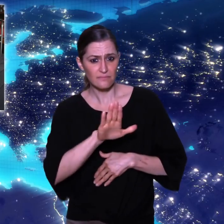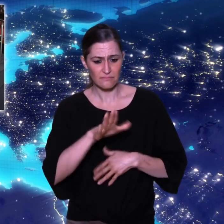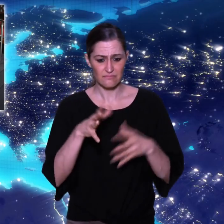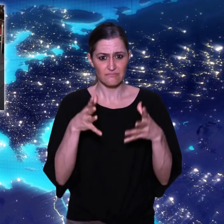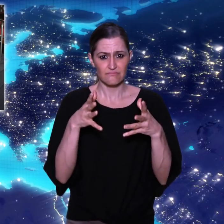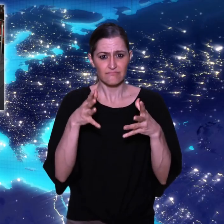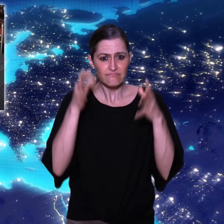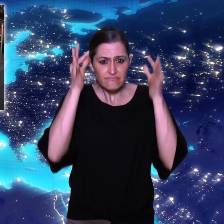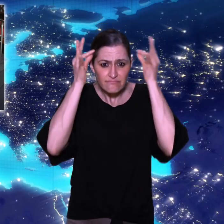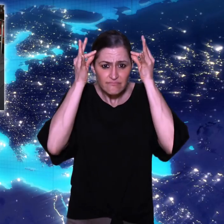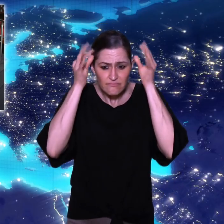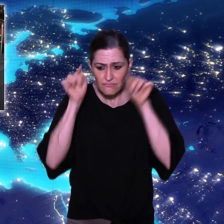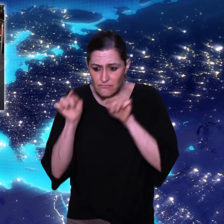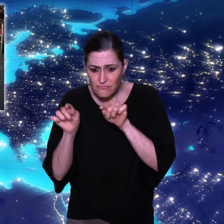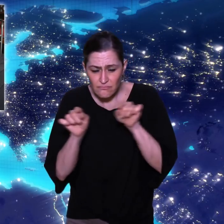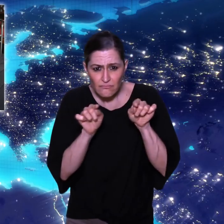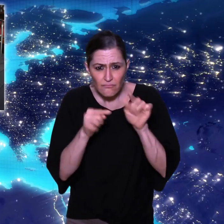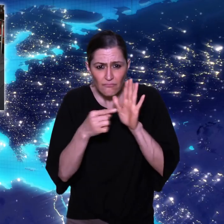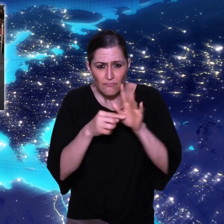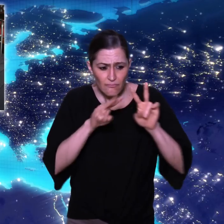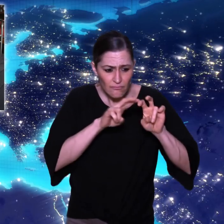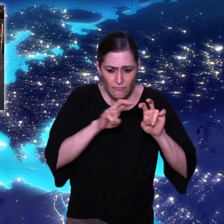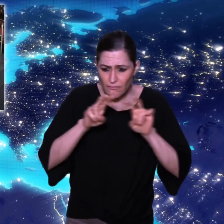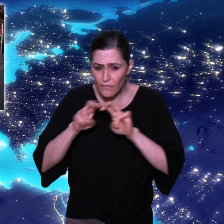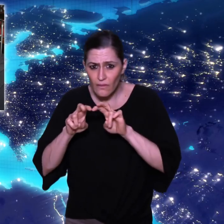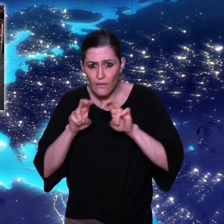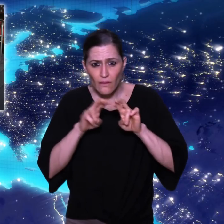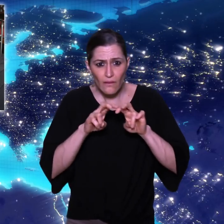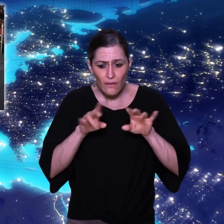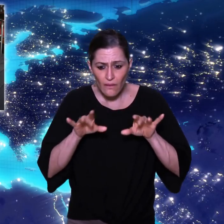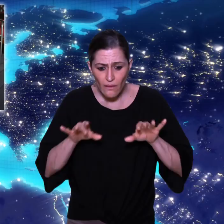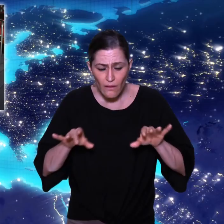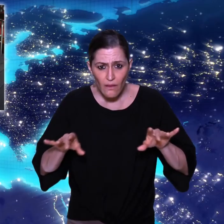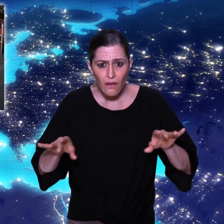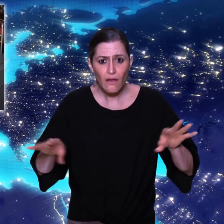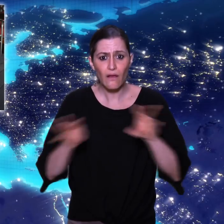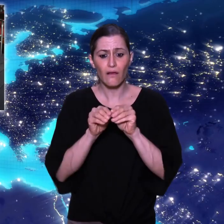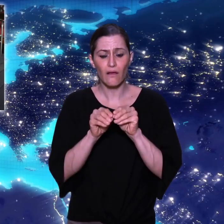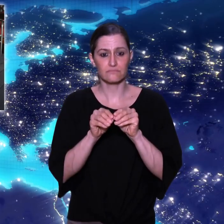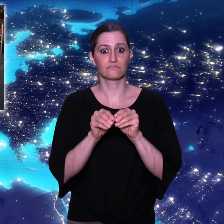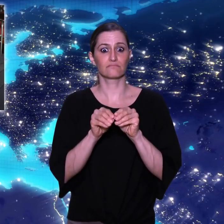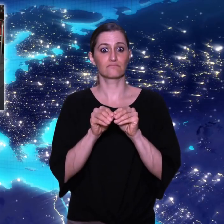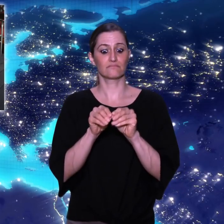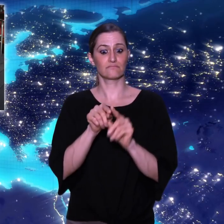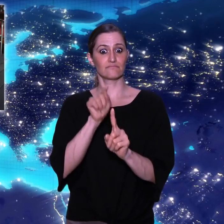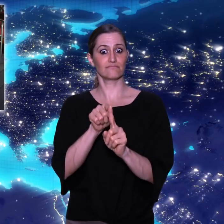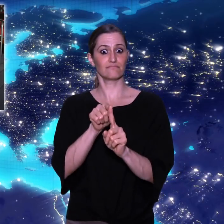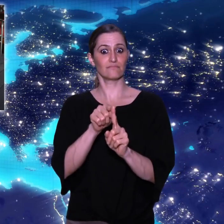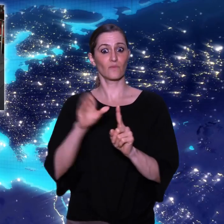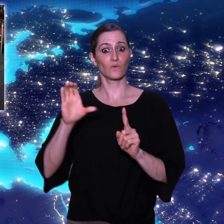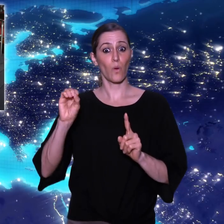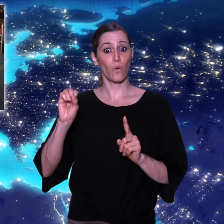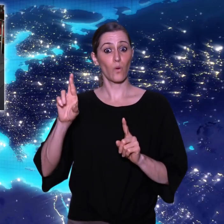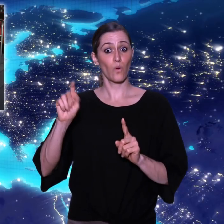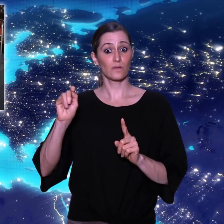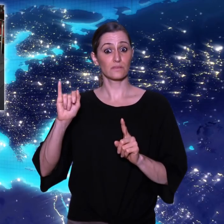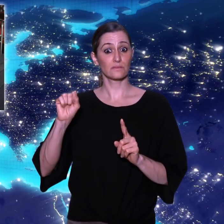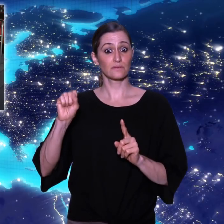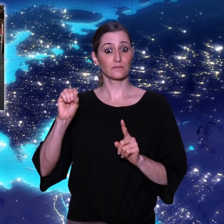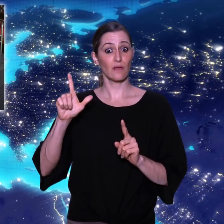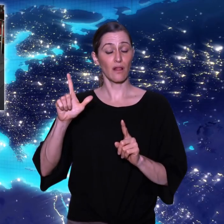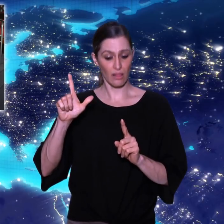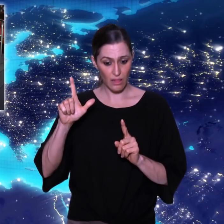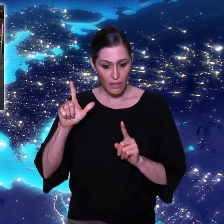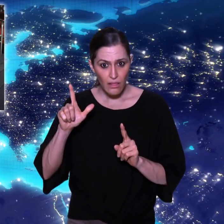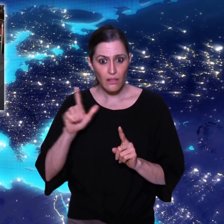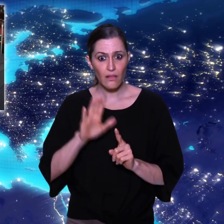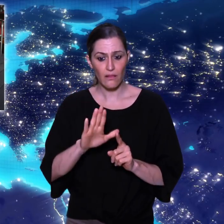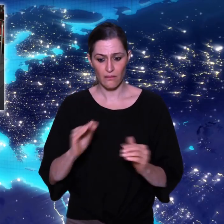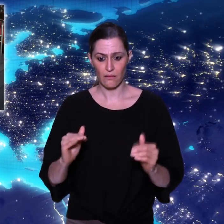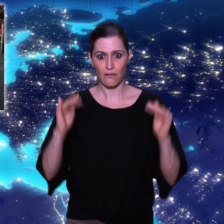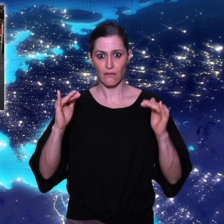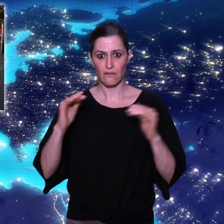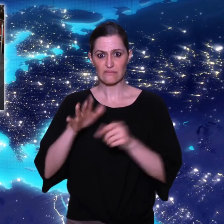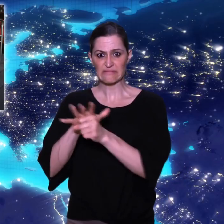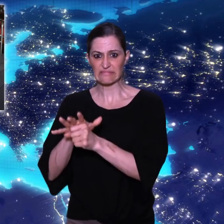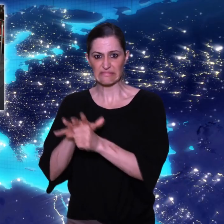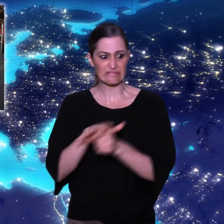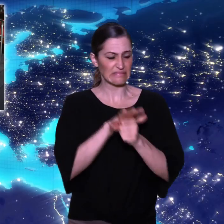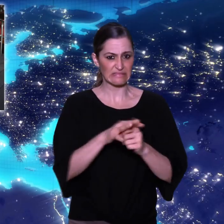cortisol levels between the human and canine